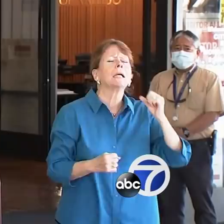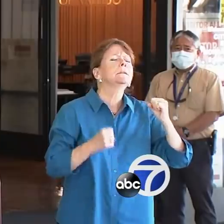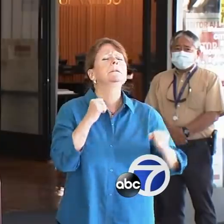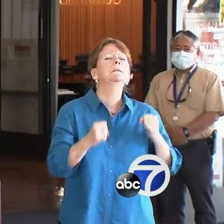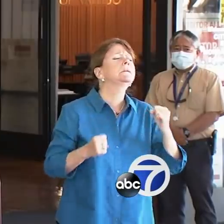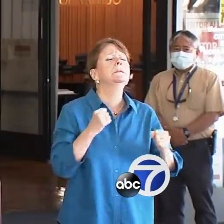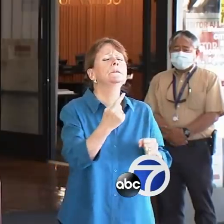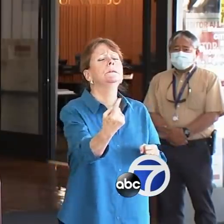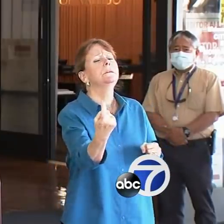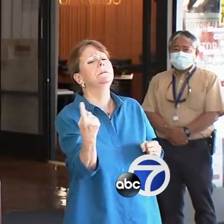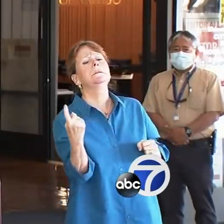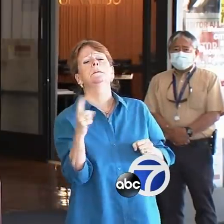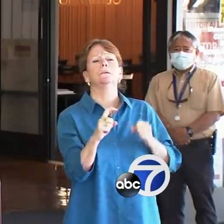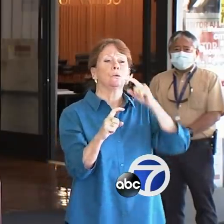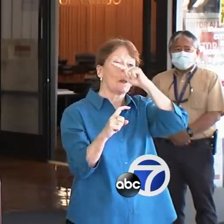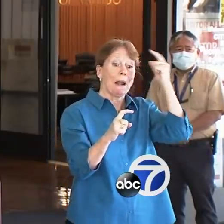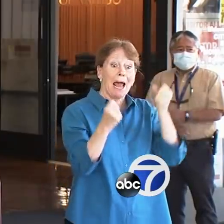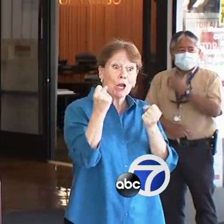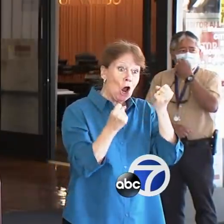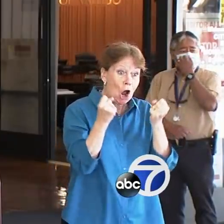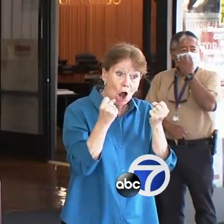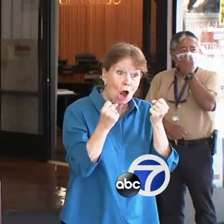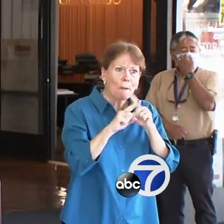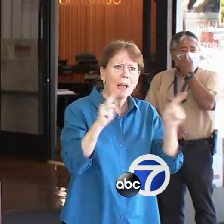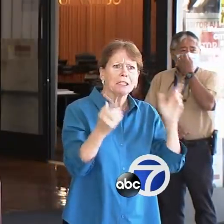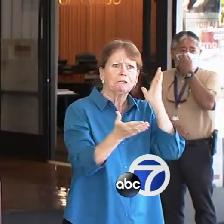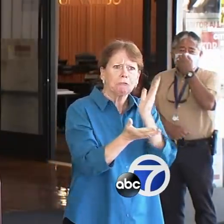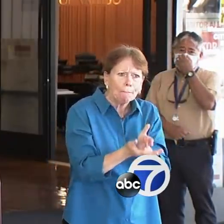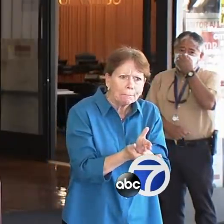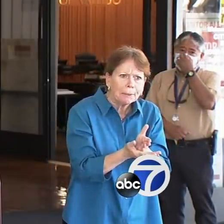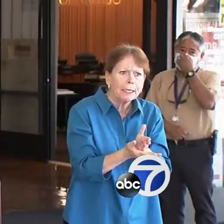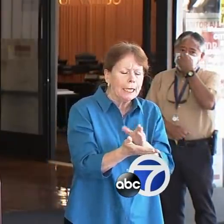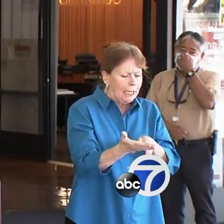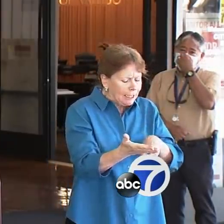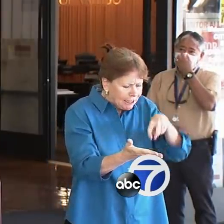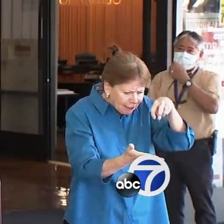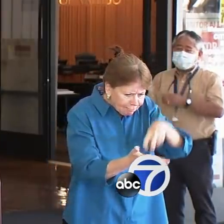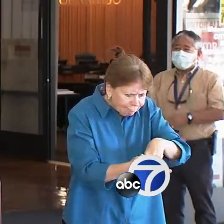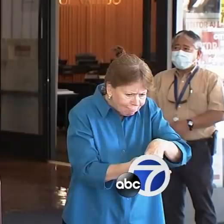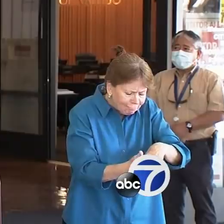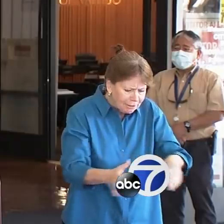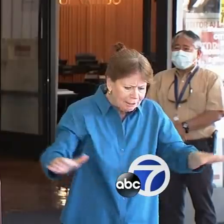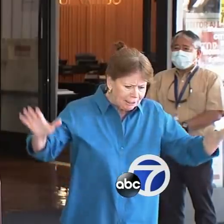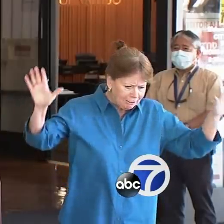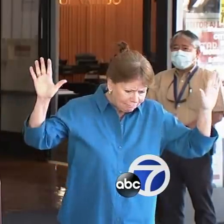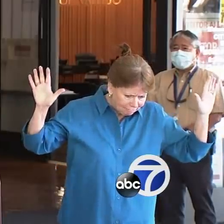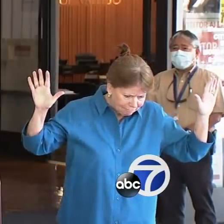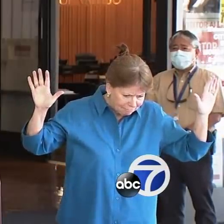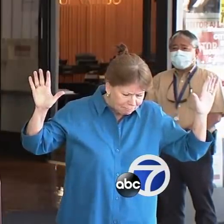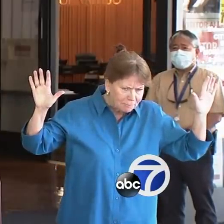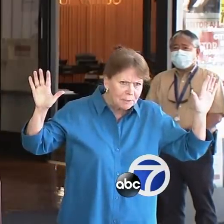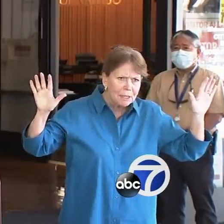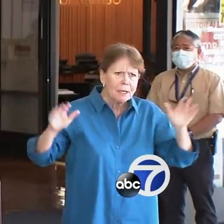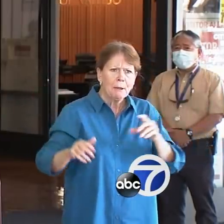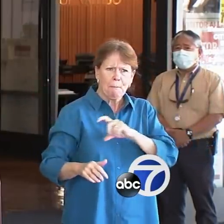BE RUNNING TO THE BLACK SEDAN BUT SUDDENLY STOPPED, TAKING A KNEELING POSITION AND PLACING